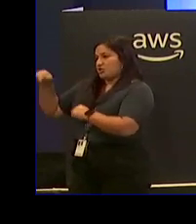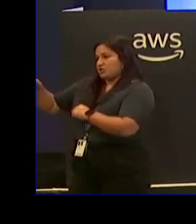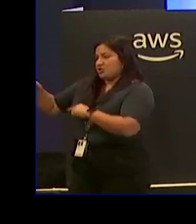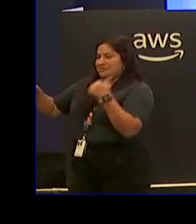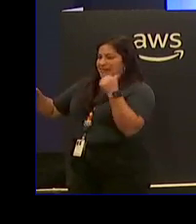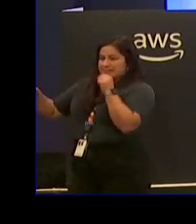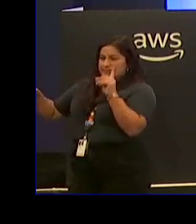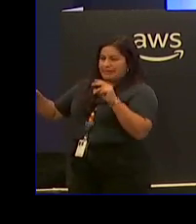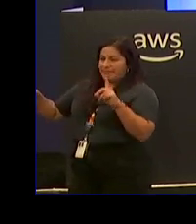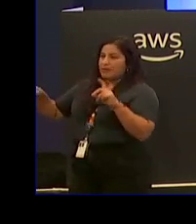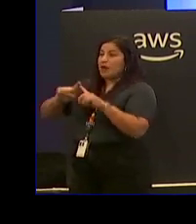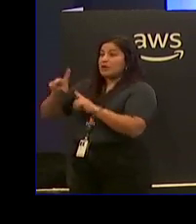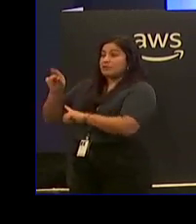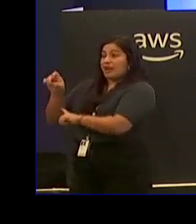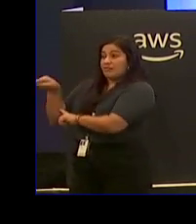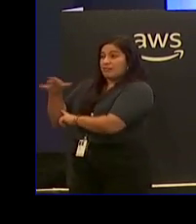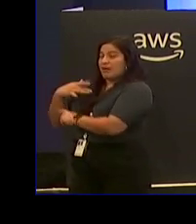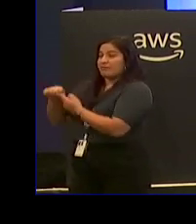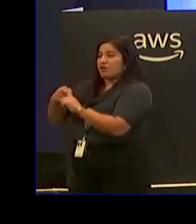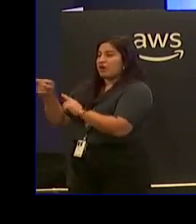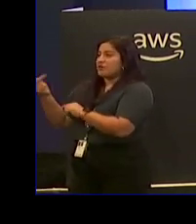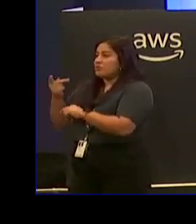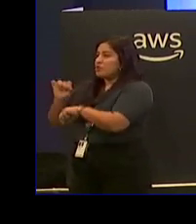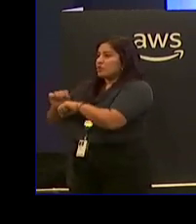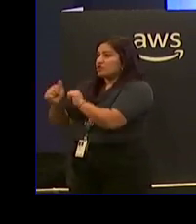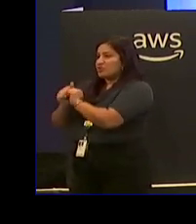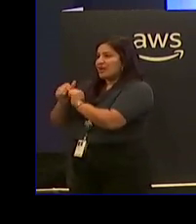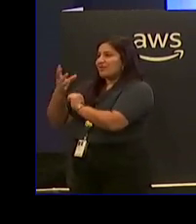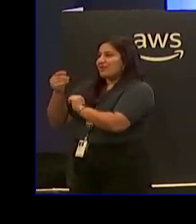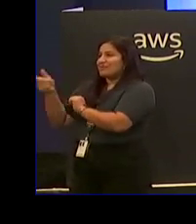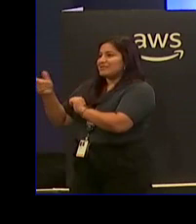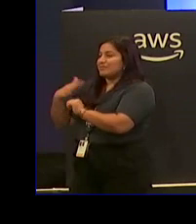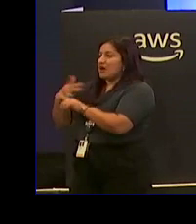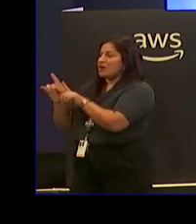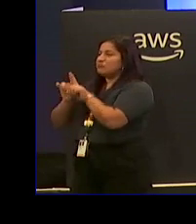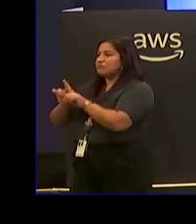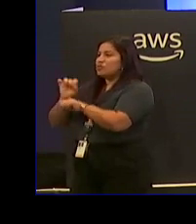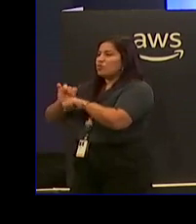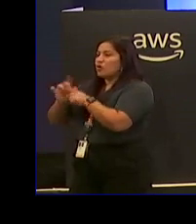David was a friend and a colleague and we used to work together some time ago